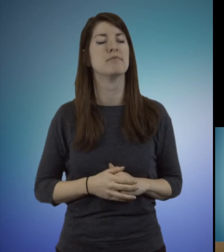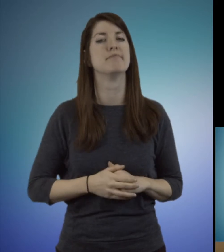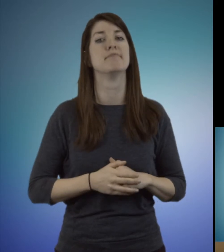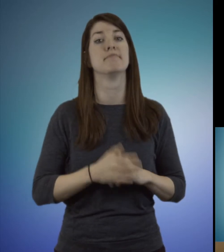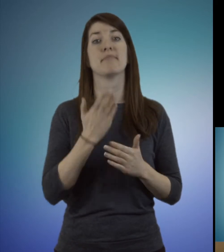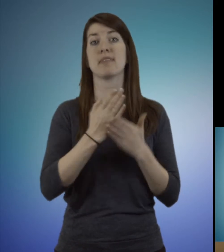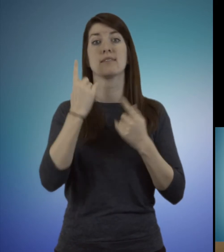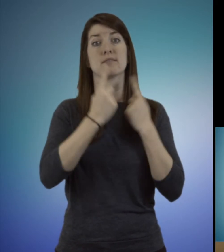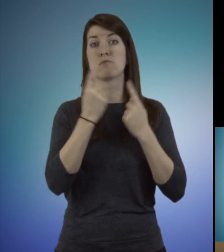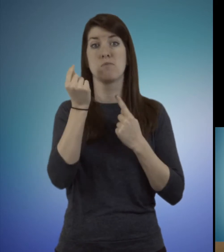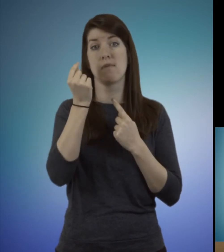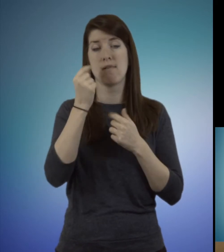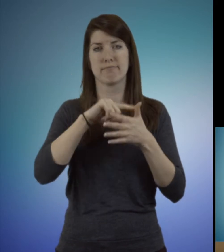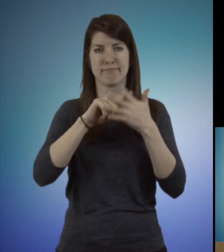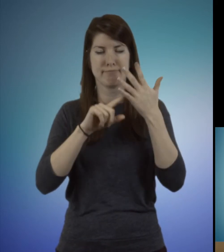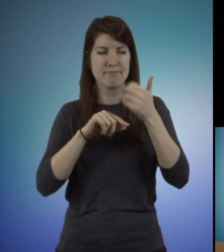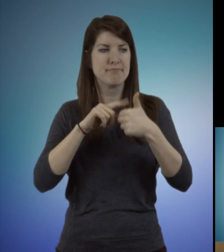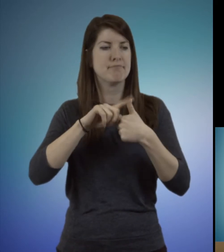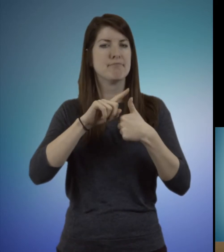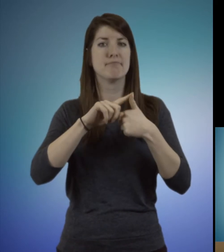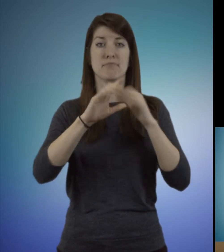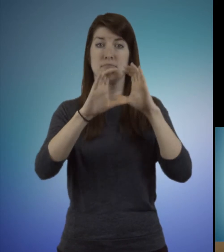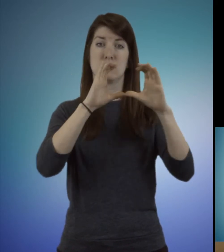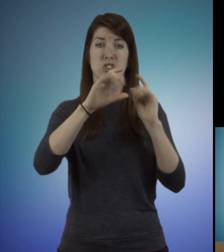Such things to be considered are the communication needs